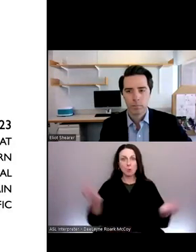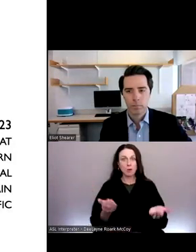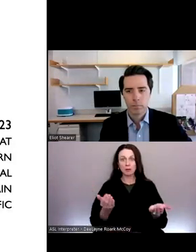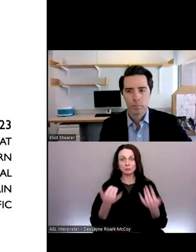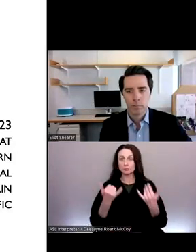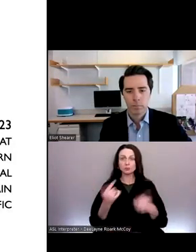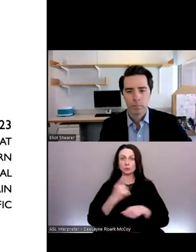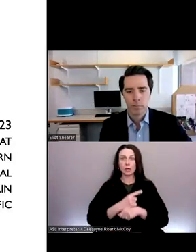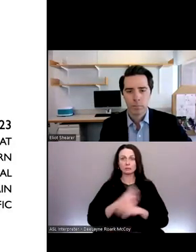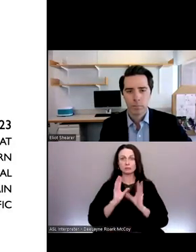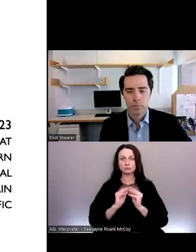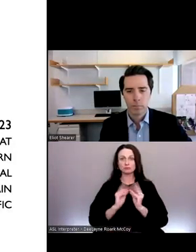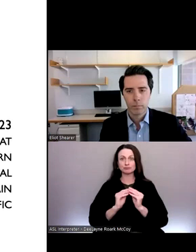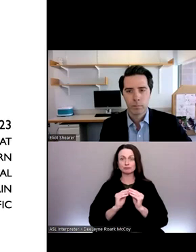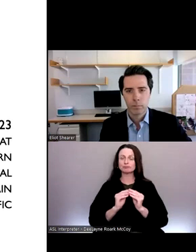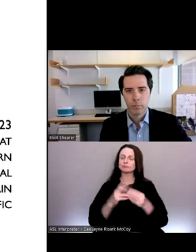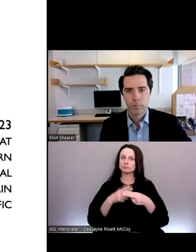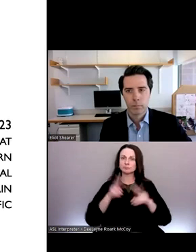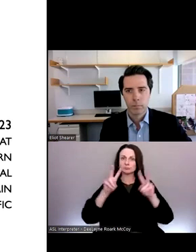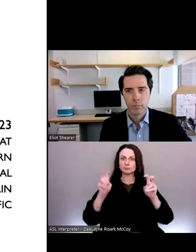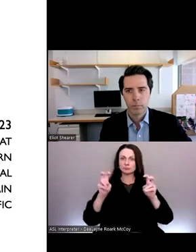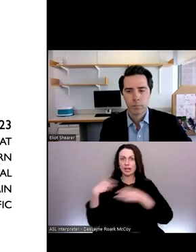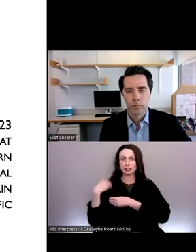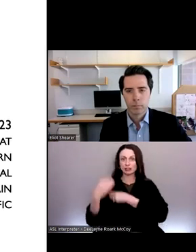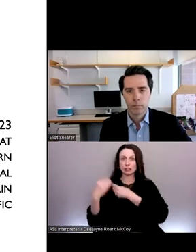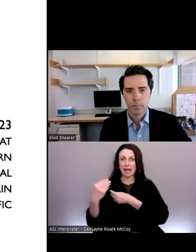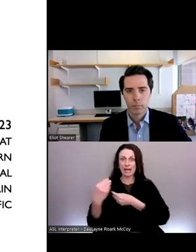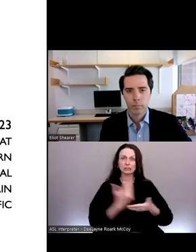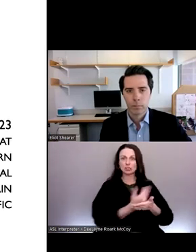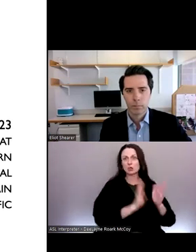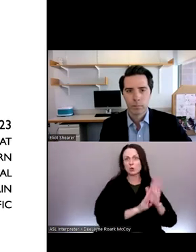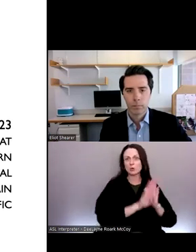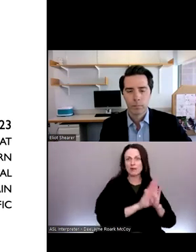webinar entitled genetics and new